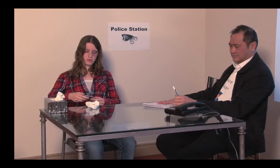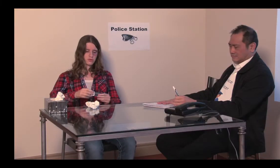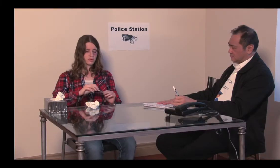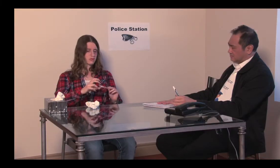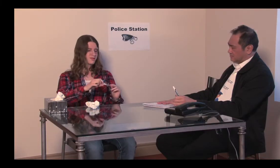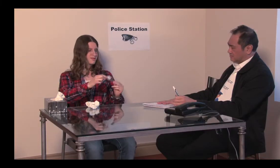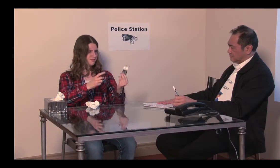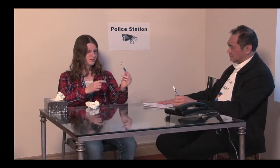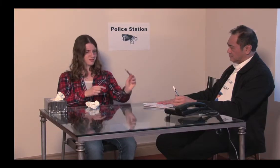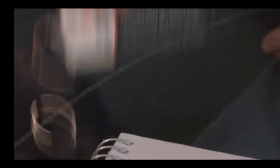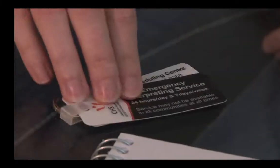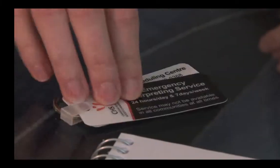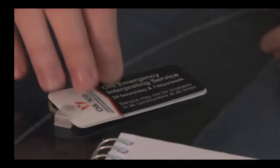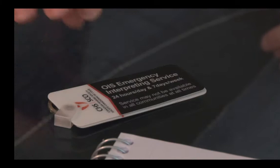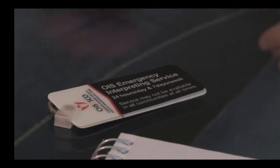Here -